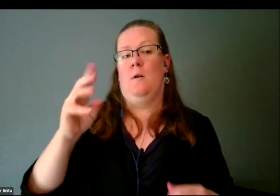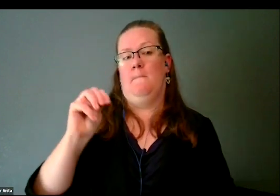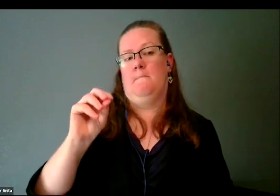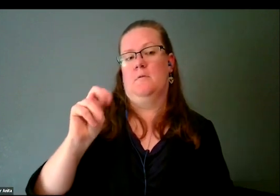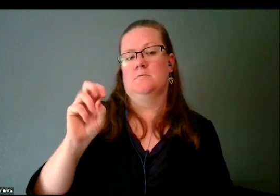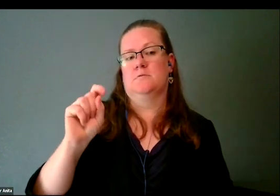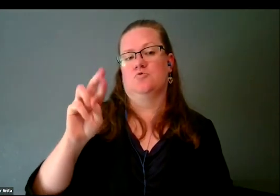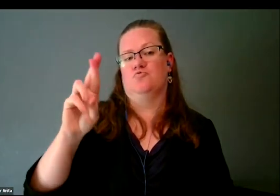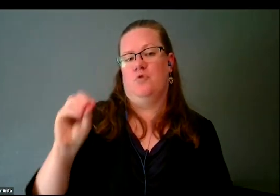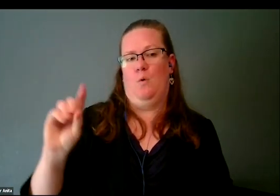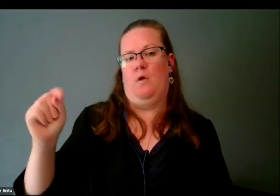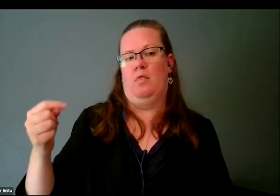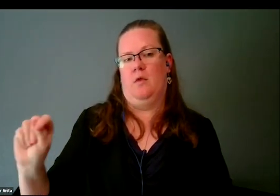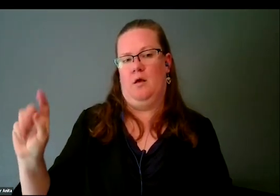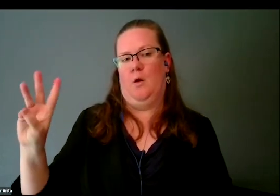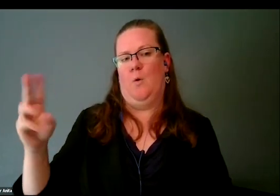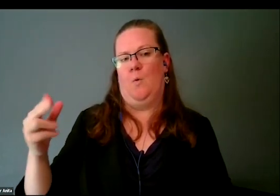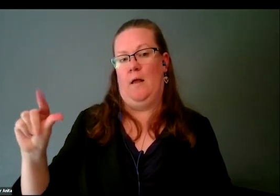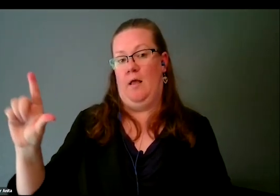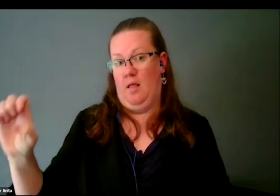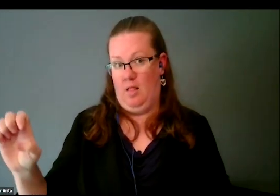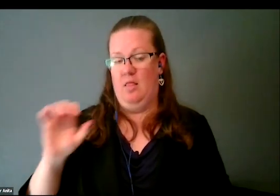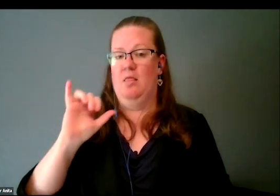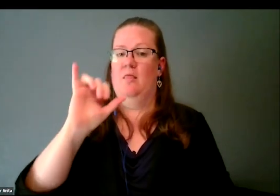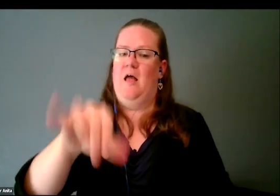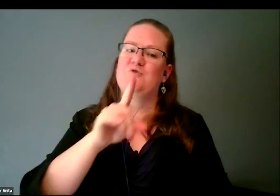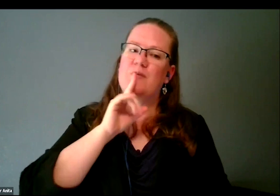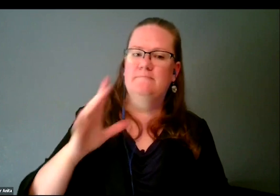The original is a tapestry with a frilled border.